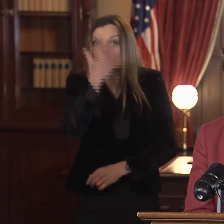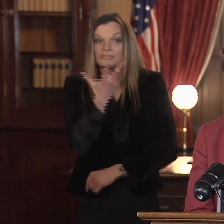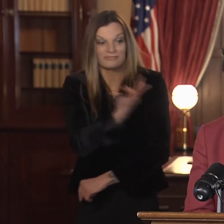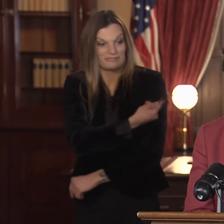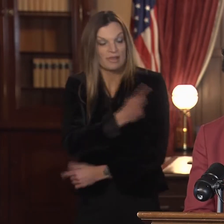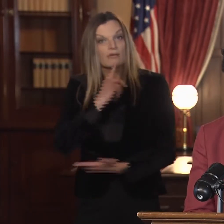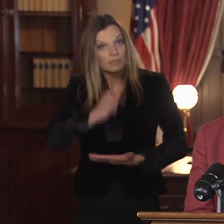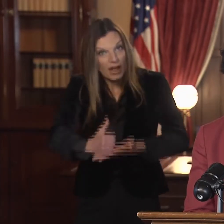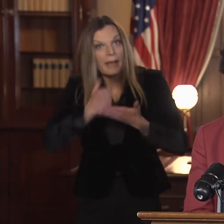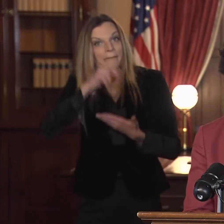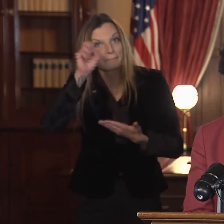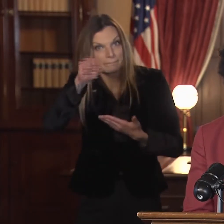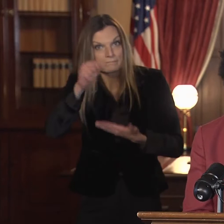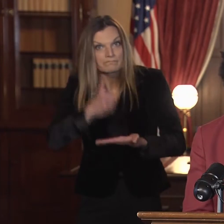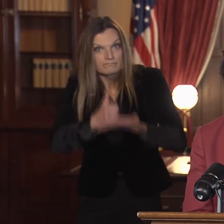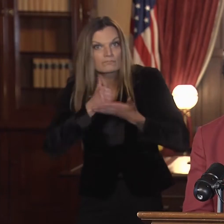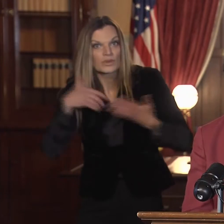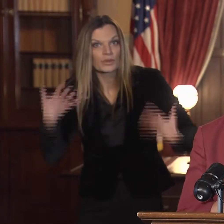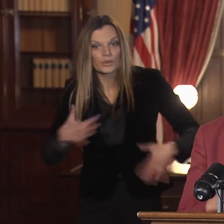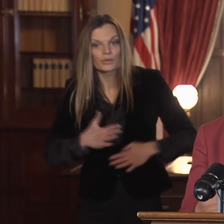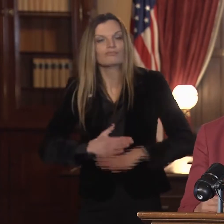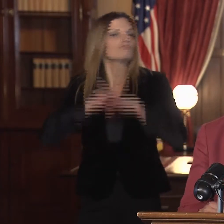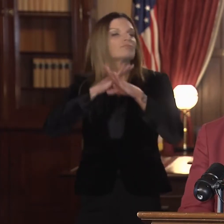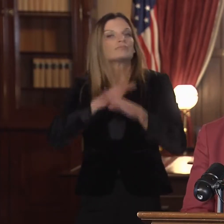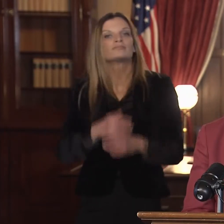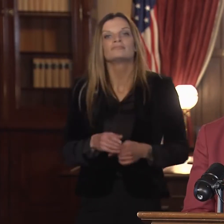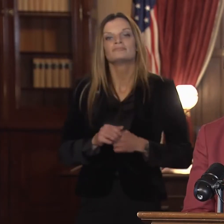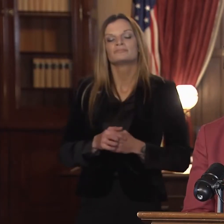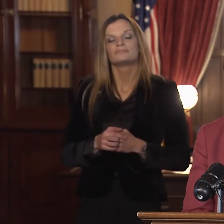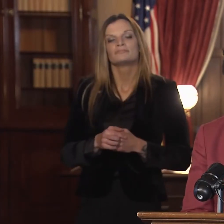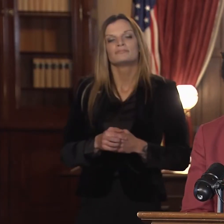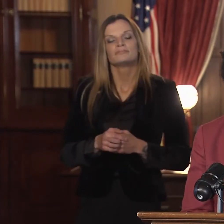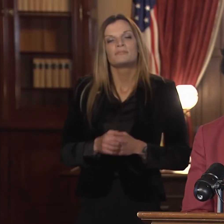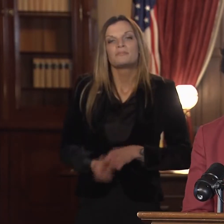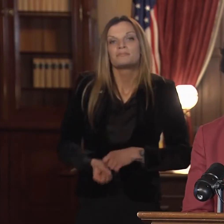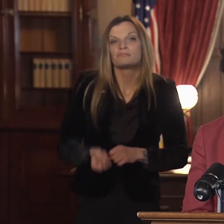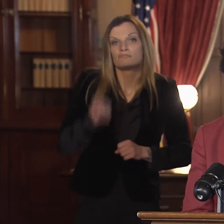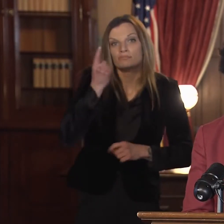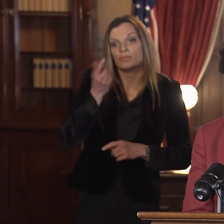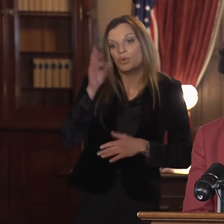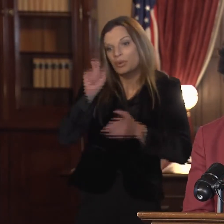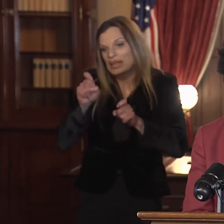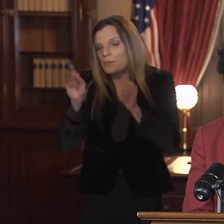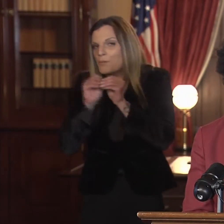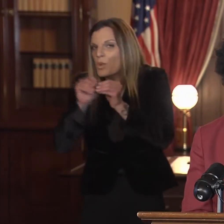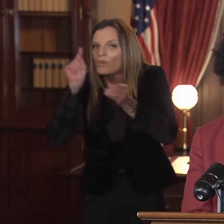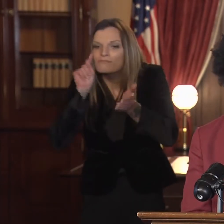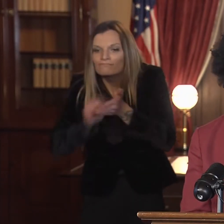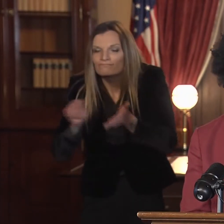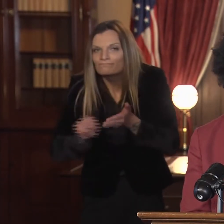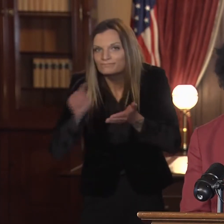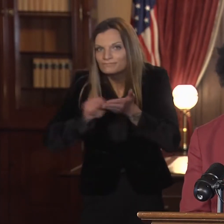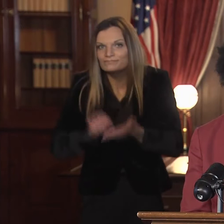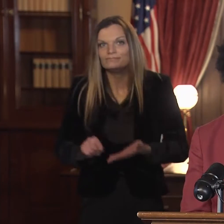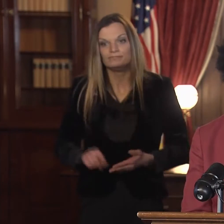WASH YOUR HANDS FREQUENTLY. WHILE THE VACCINE APPEARS TO BE